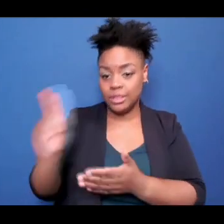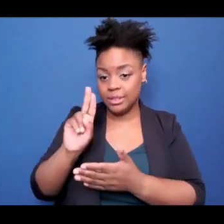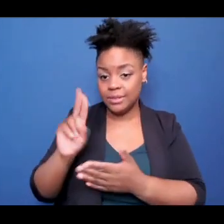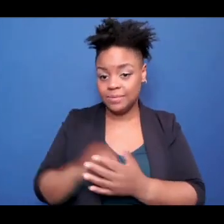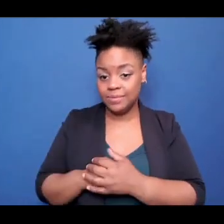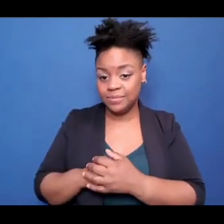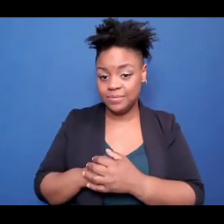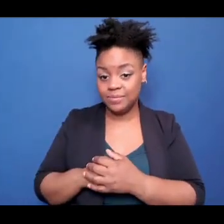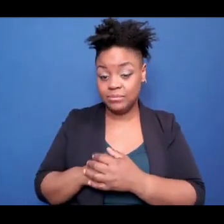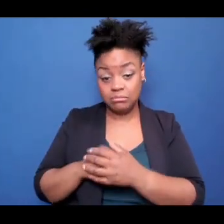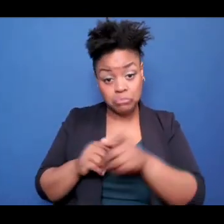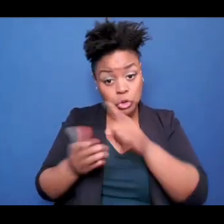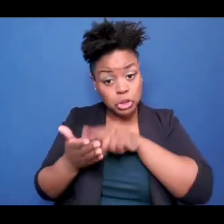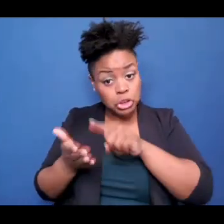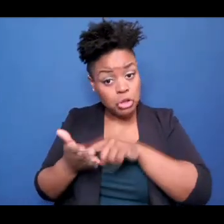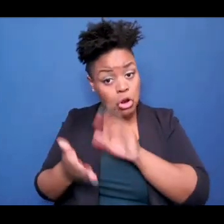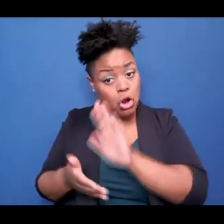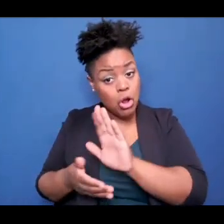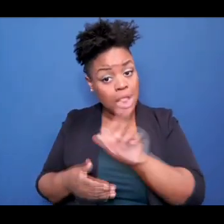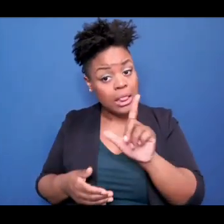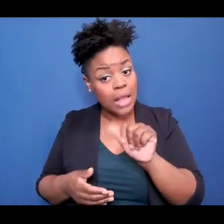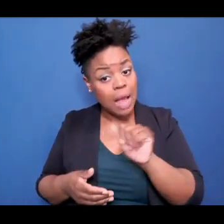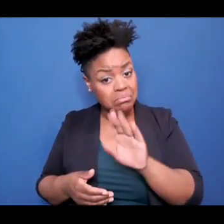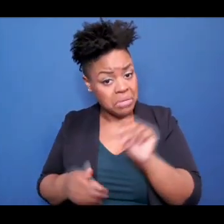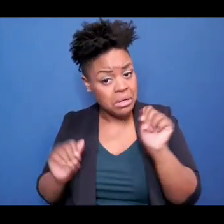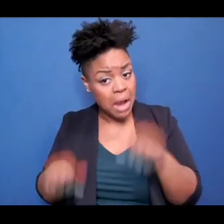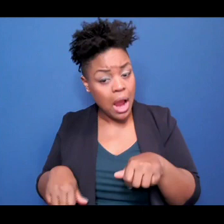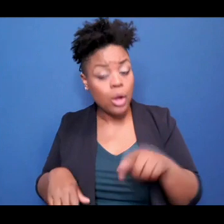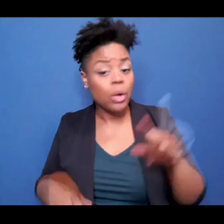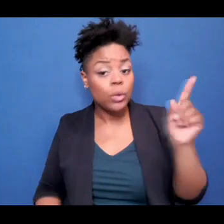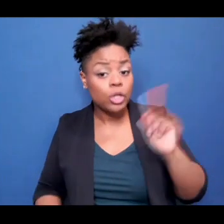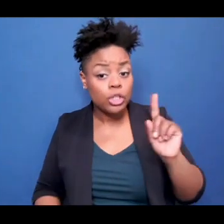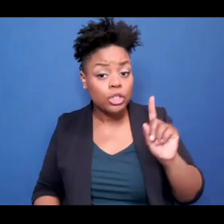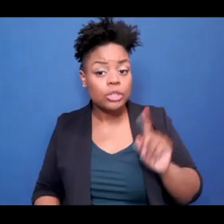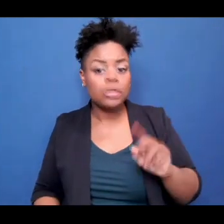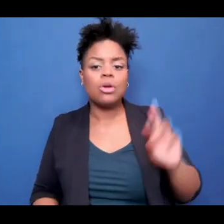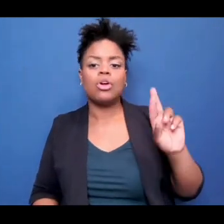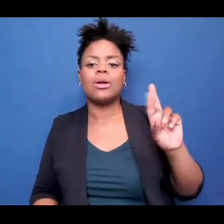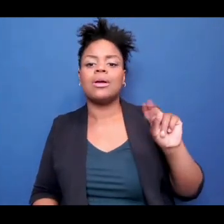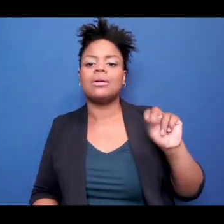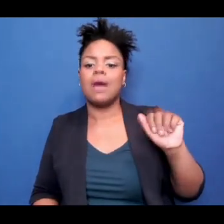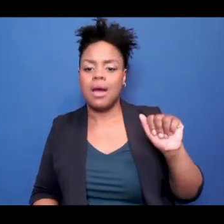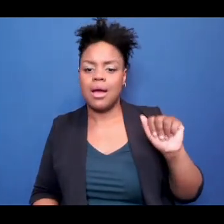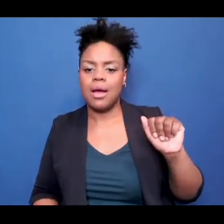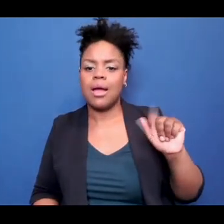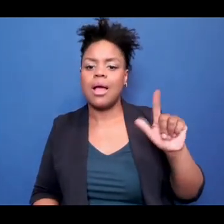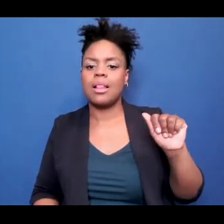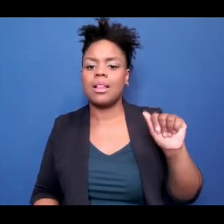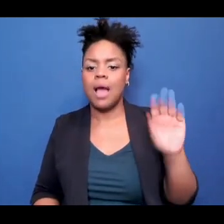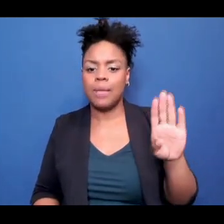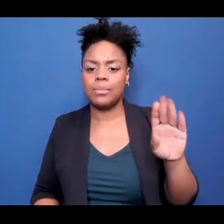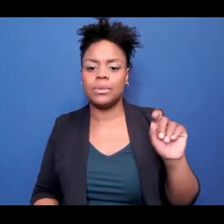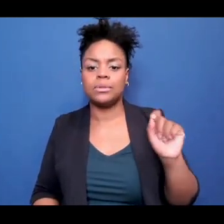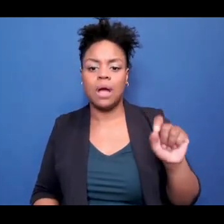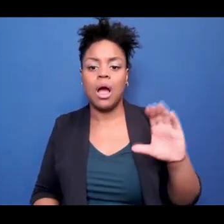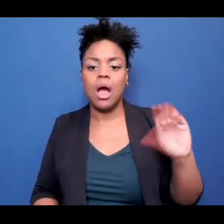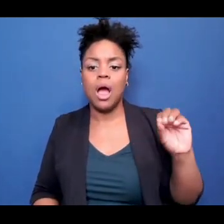THE EXTENSIVE WEBSITE OF HER LAB WHICH YOU CAN FIND AT RNA-LAB .COM. PLEASE JOIN ME IN WELCOMING DR.